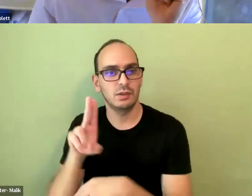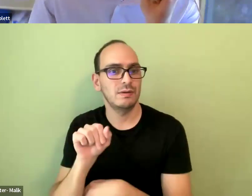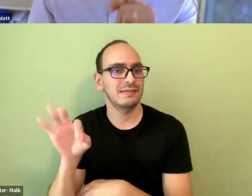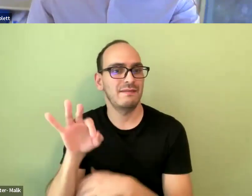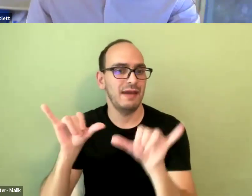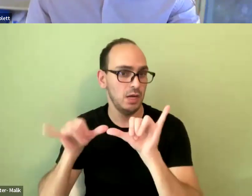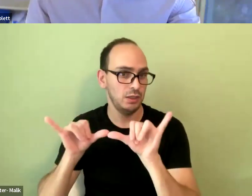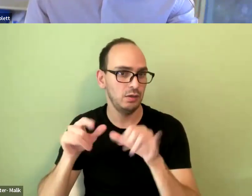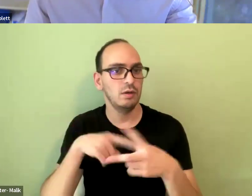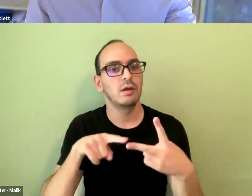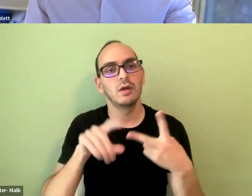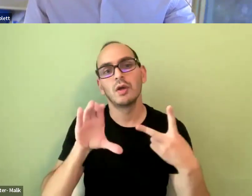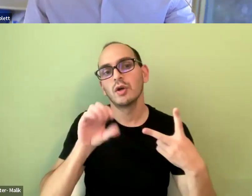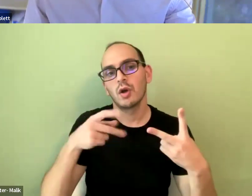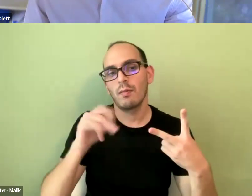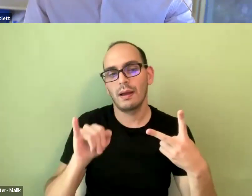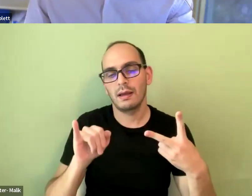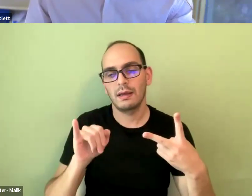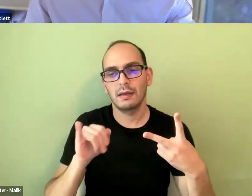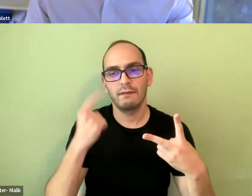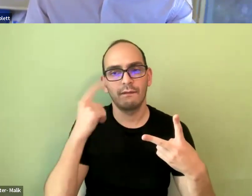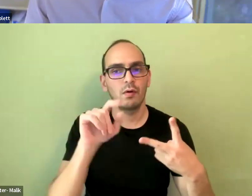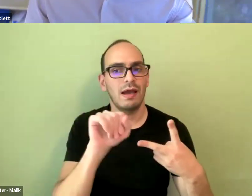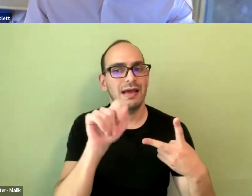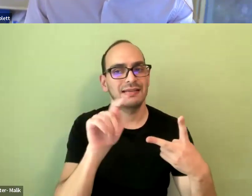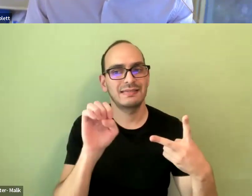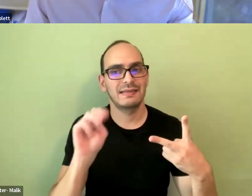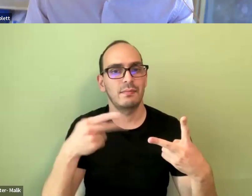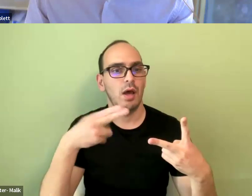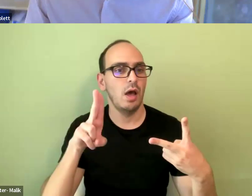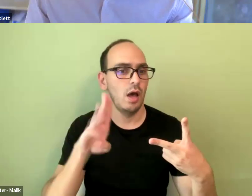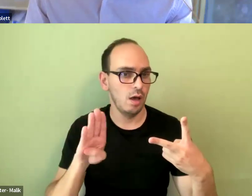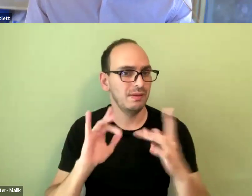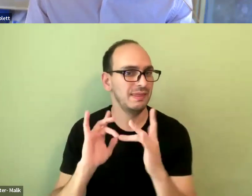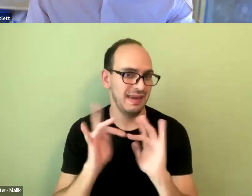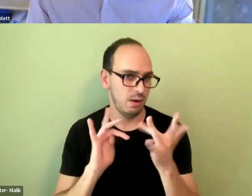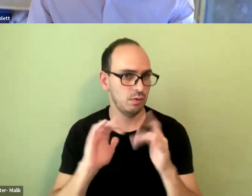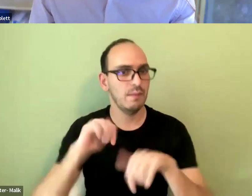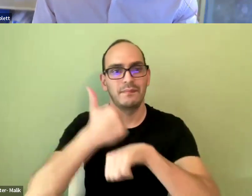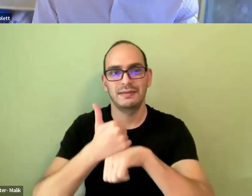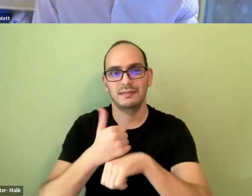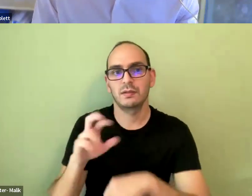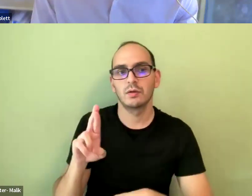on an S-STEM hub the community college as stem network that is based out of Rutgers.